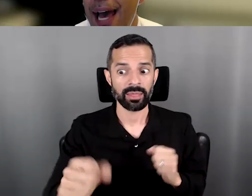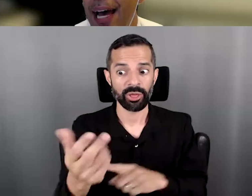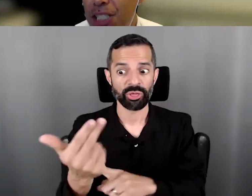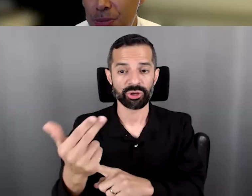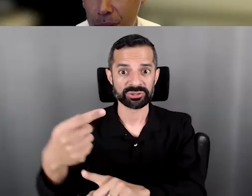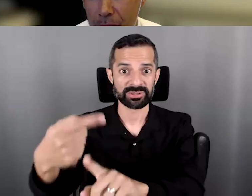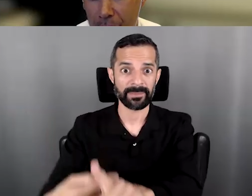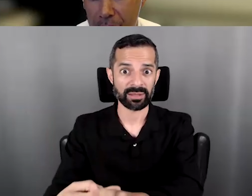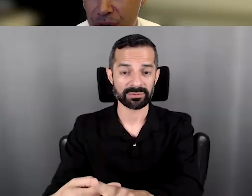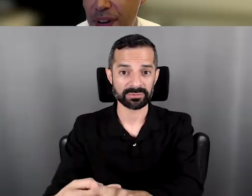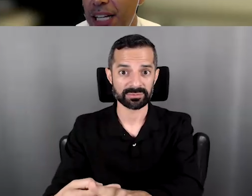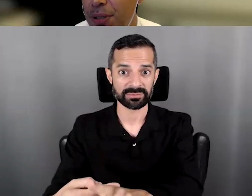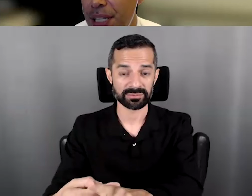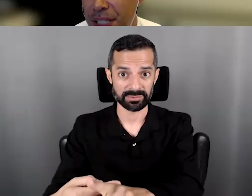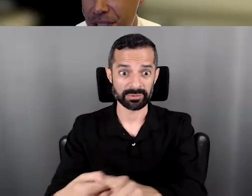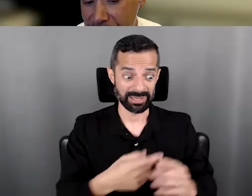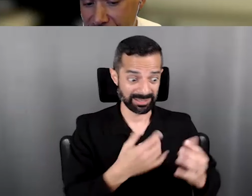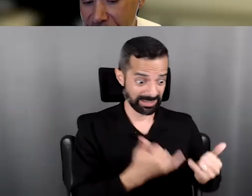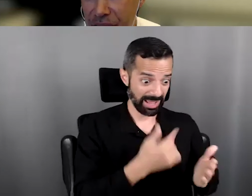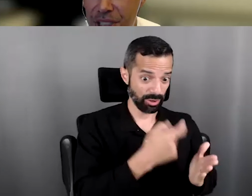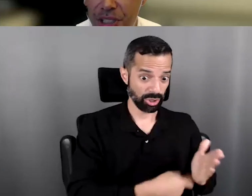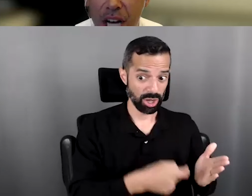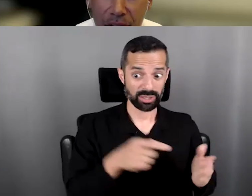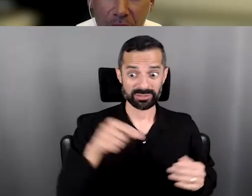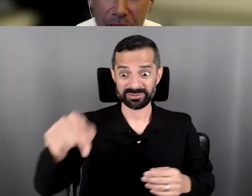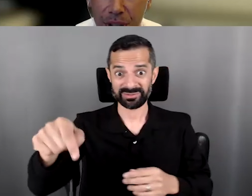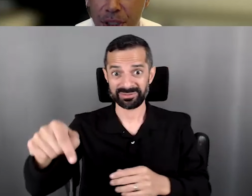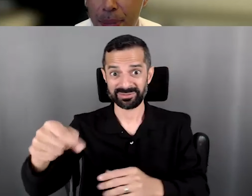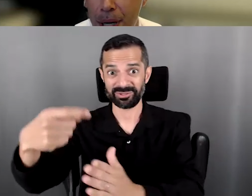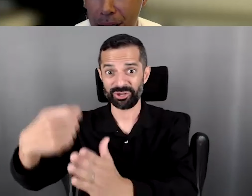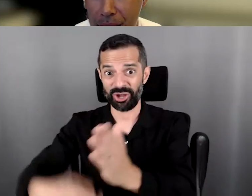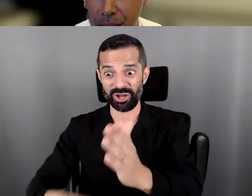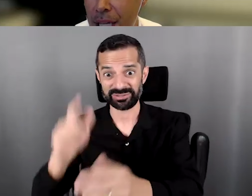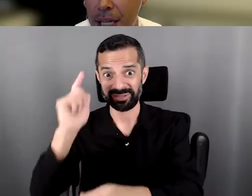the actual cost factoring contingencies, soft costs, third parties.